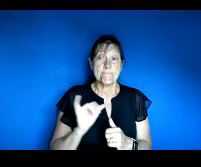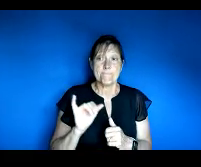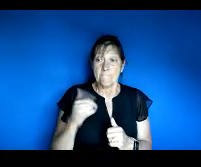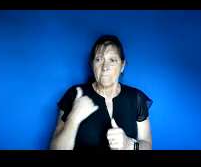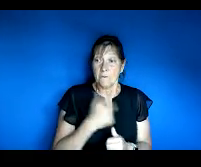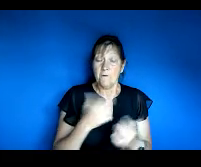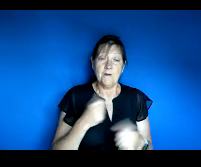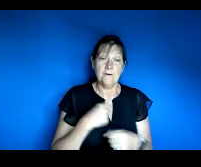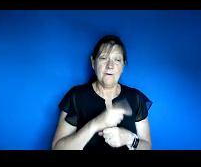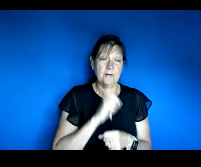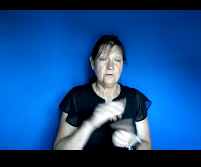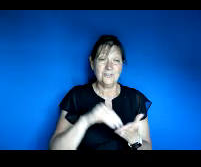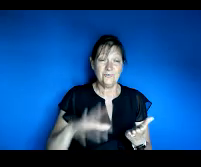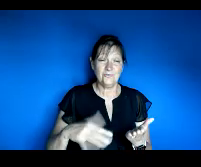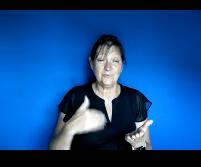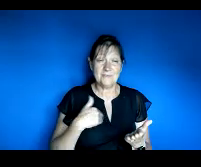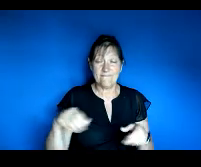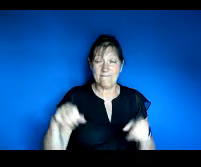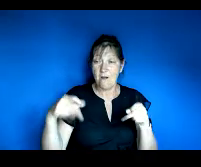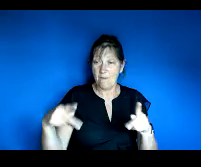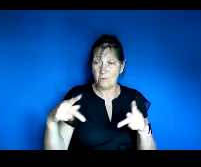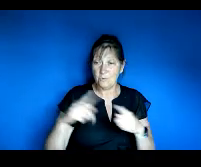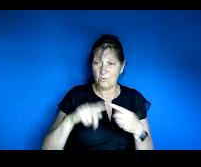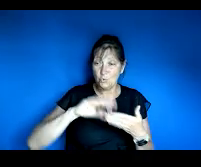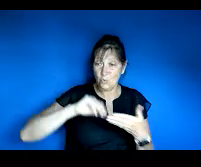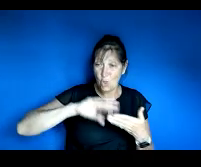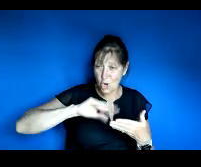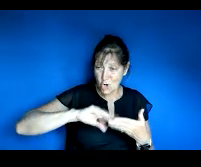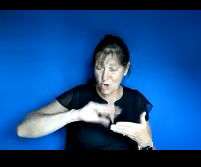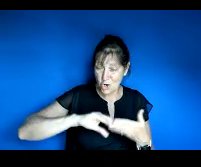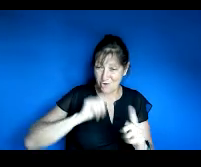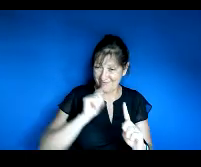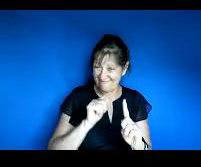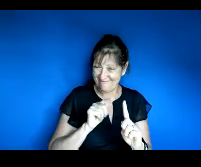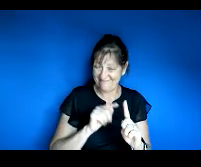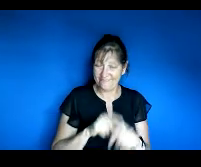that students have this opportunity to learn. You know, one of the thing big differences when I talk